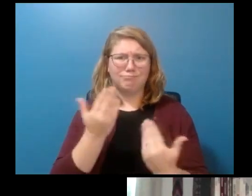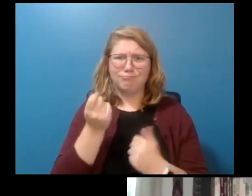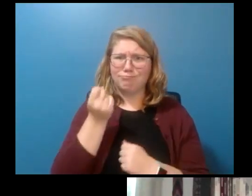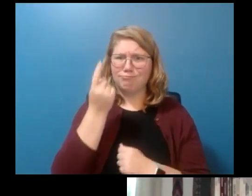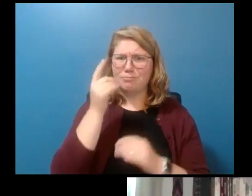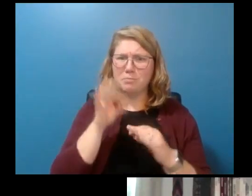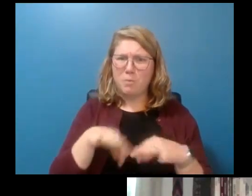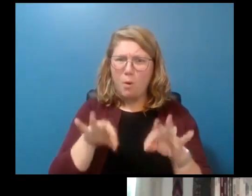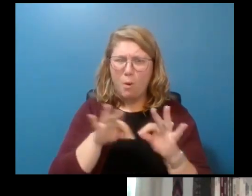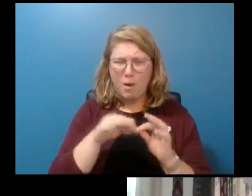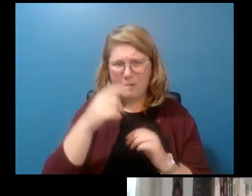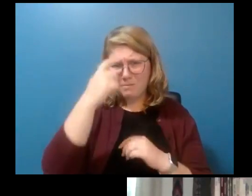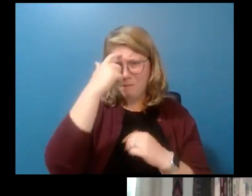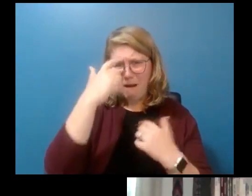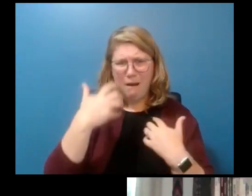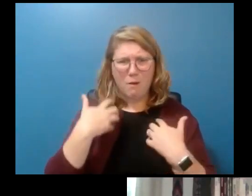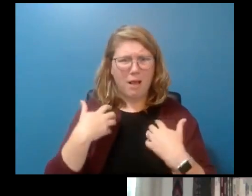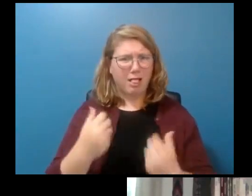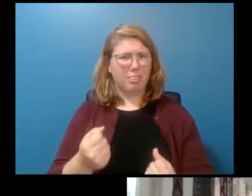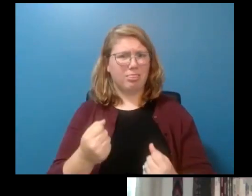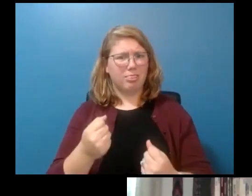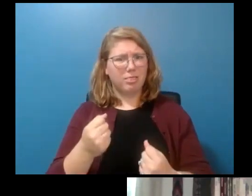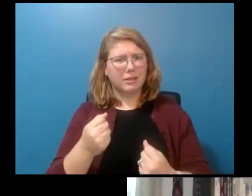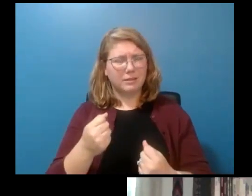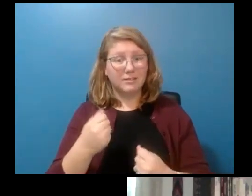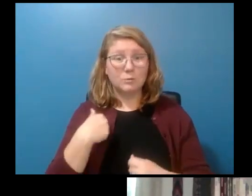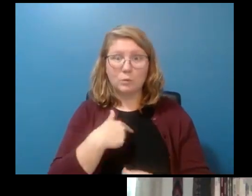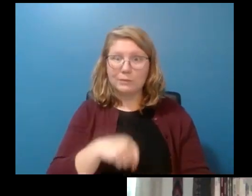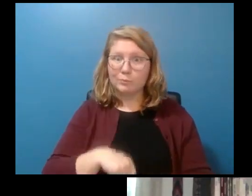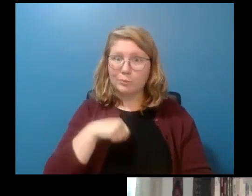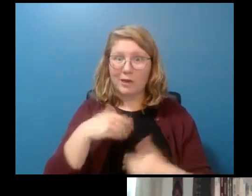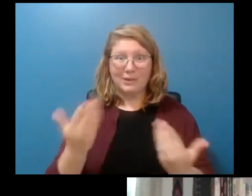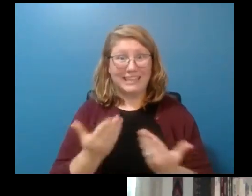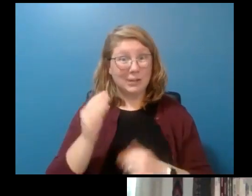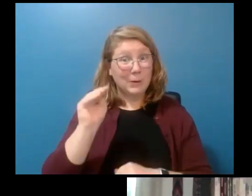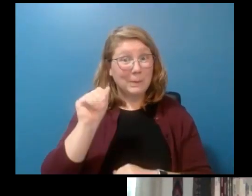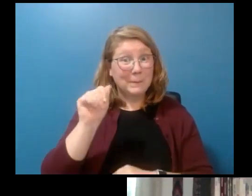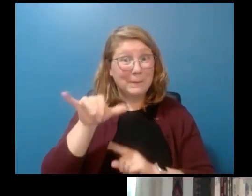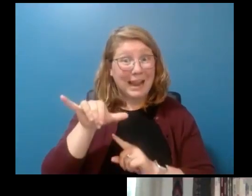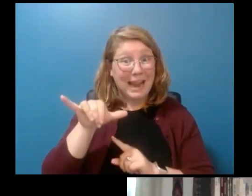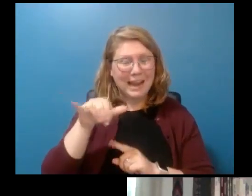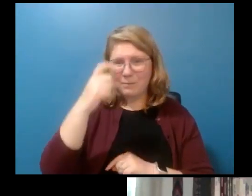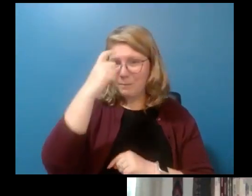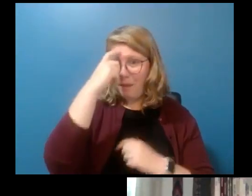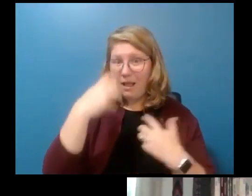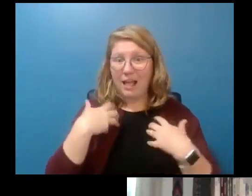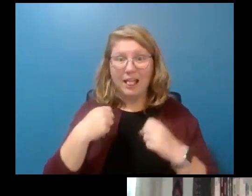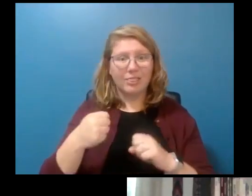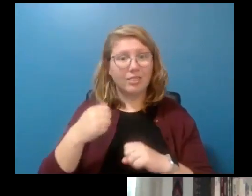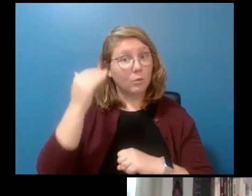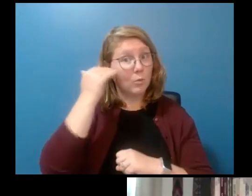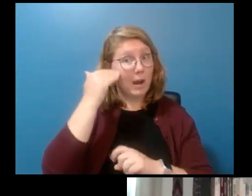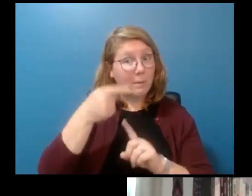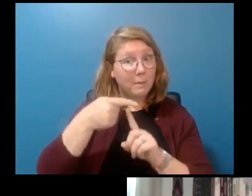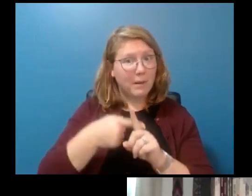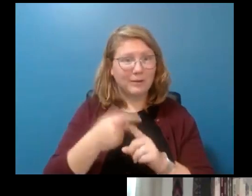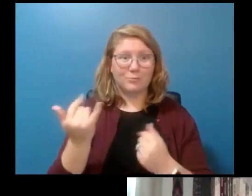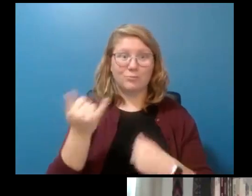I do want to let you know that if you need closed captioning, please turn that on in the bottom right hand corner of the